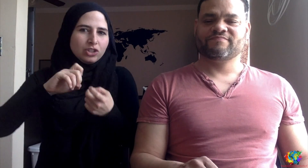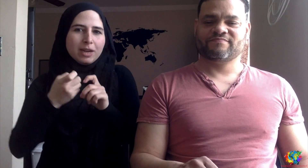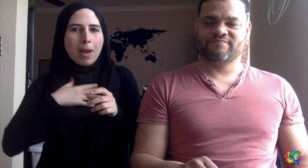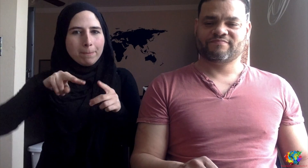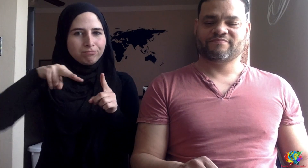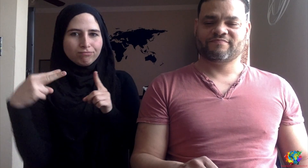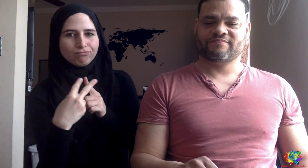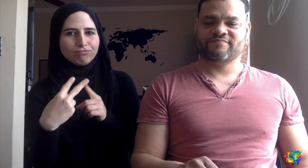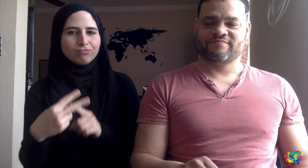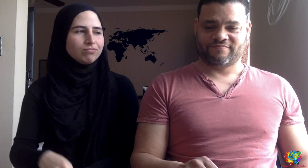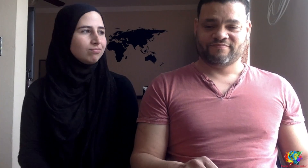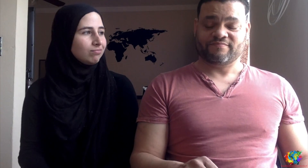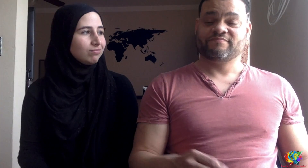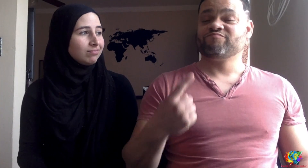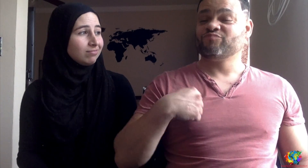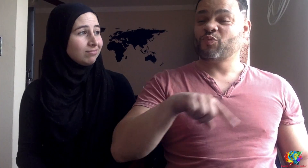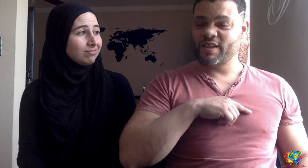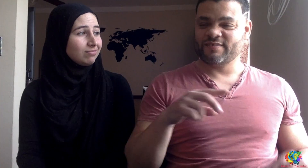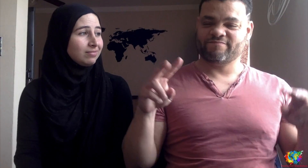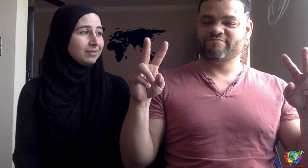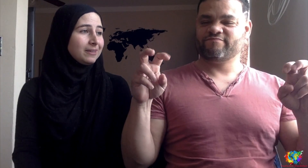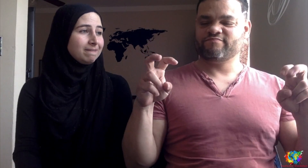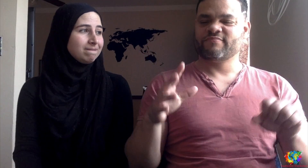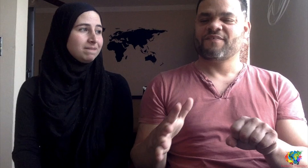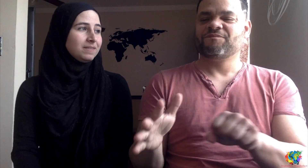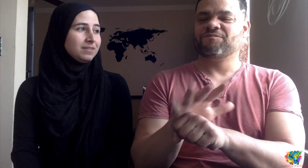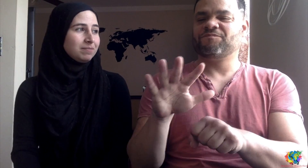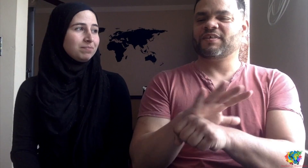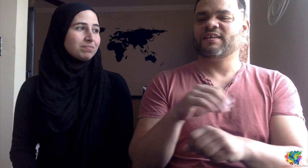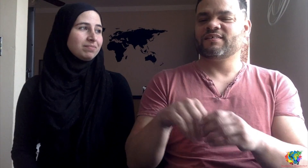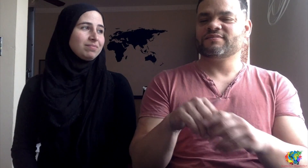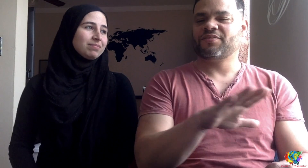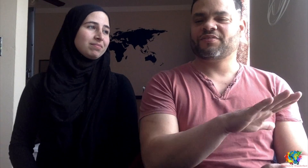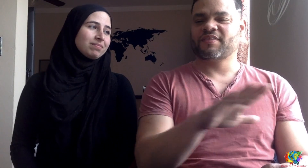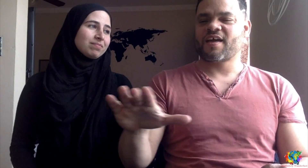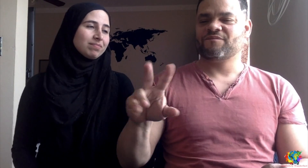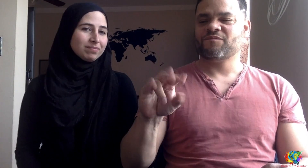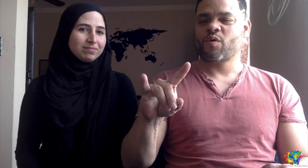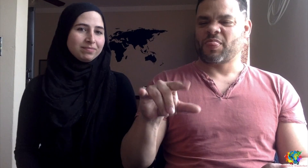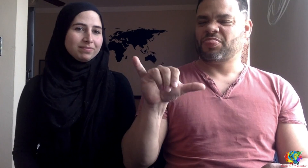Zee: It changes my perspectives. Gregory: We helped filled in their void.